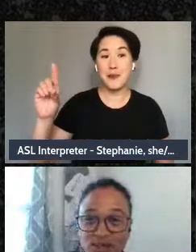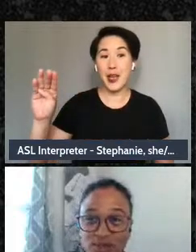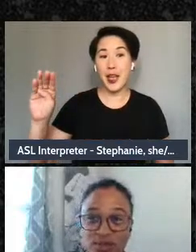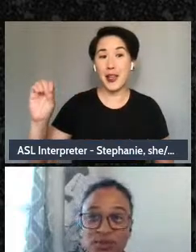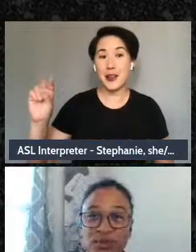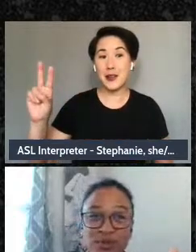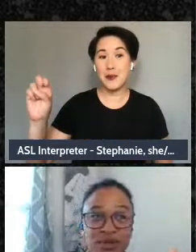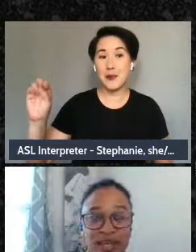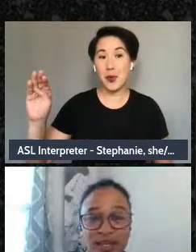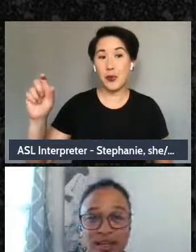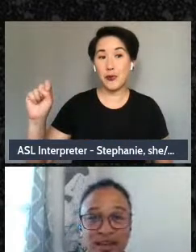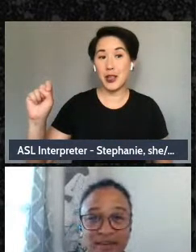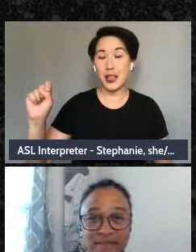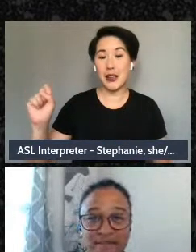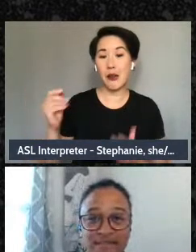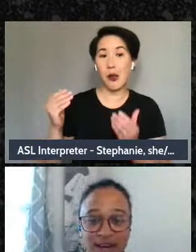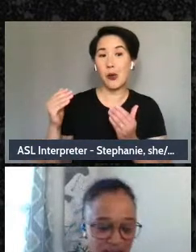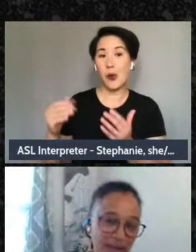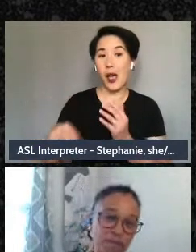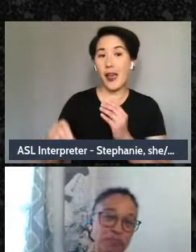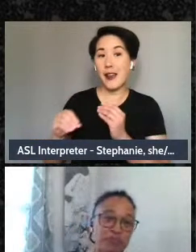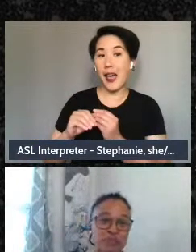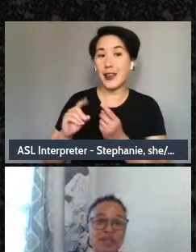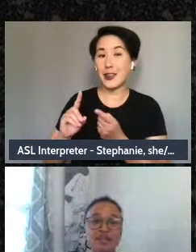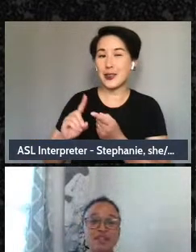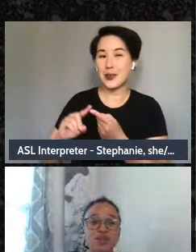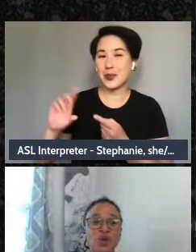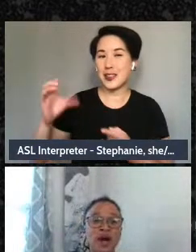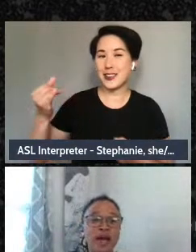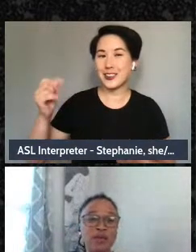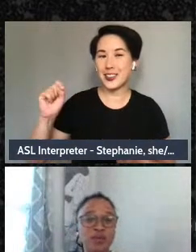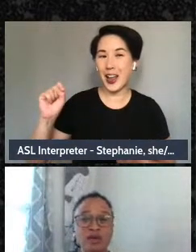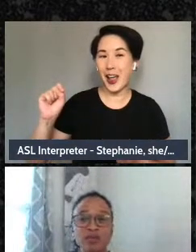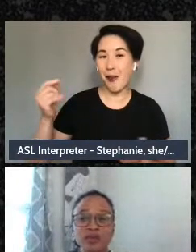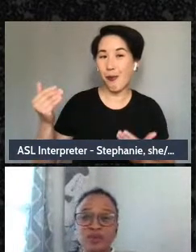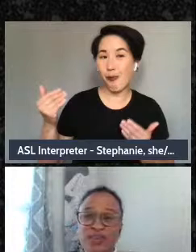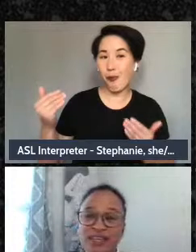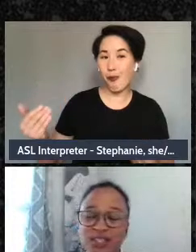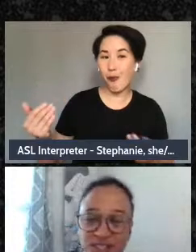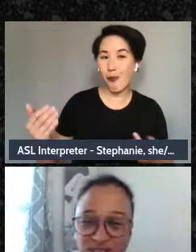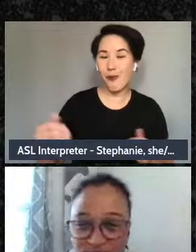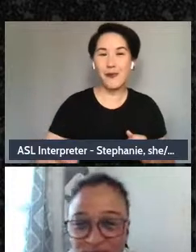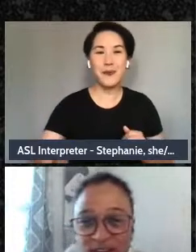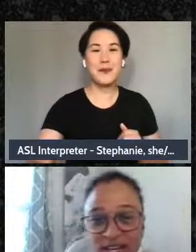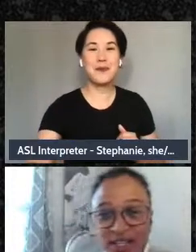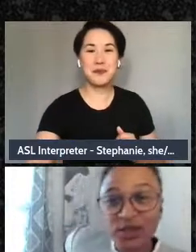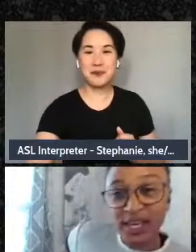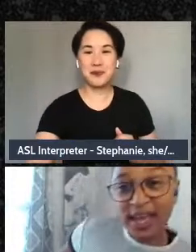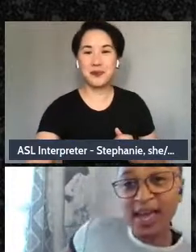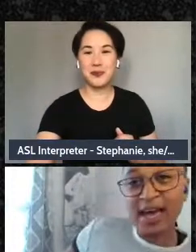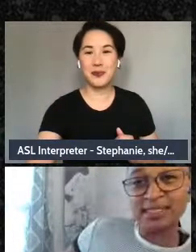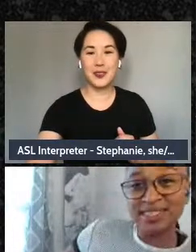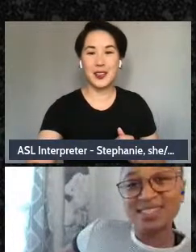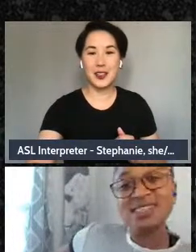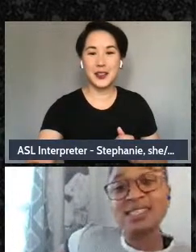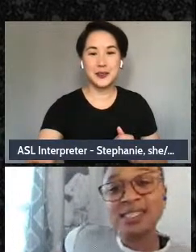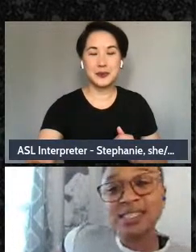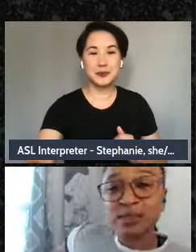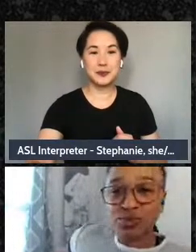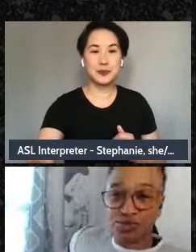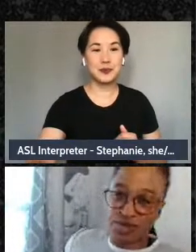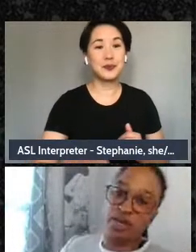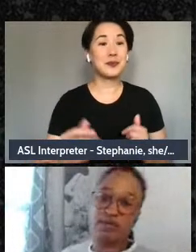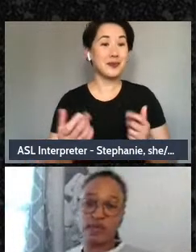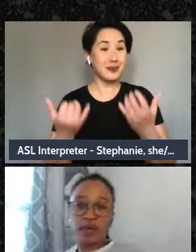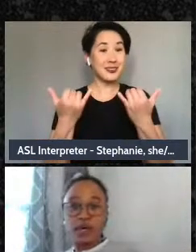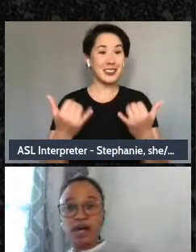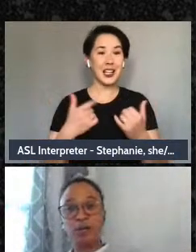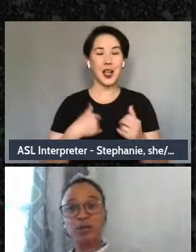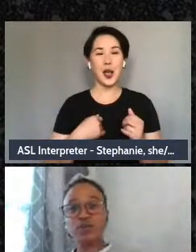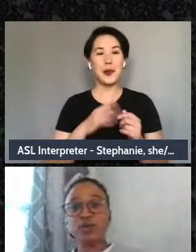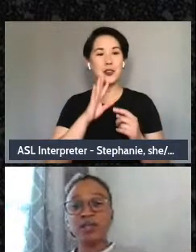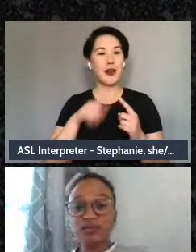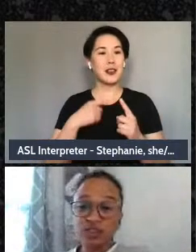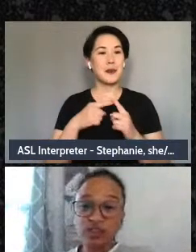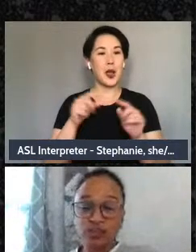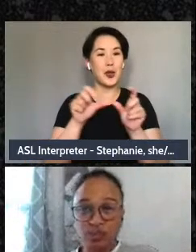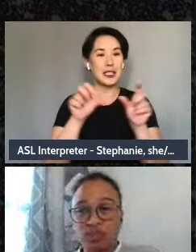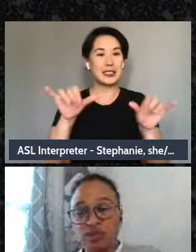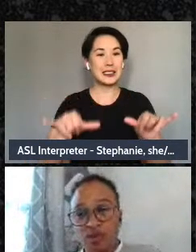do it. All right, so I will move into looking at the system tree, which we love to use here at